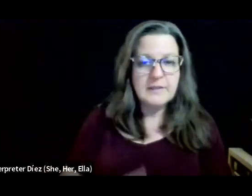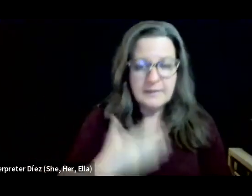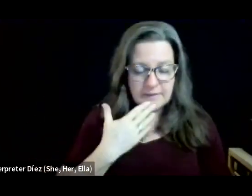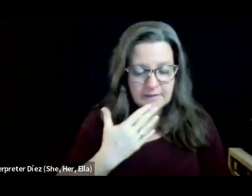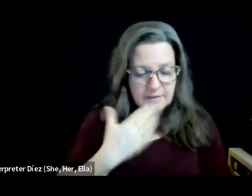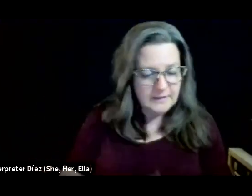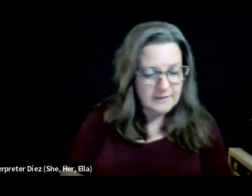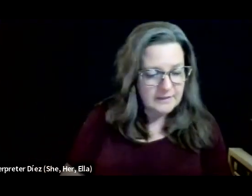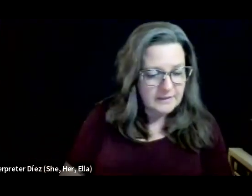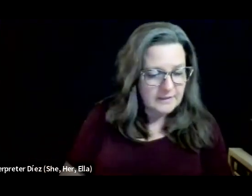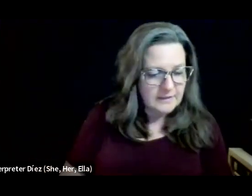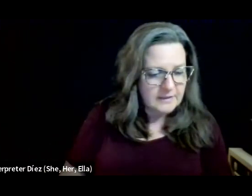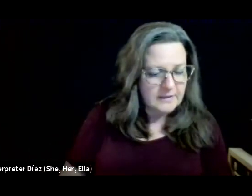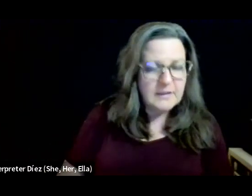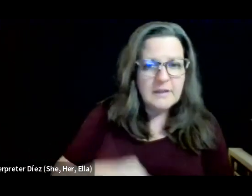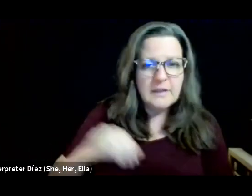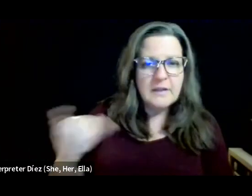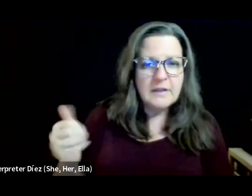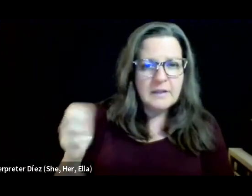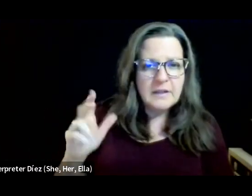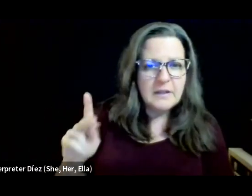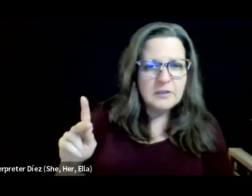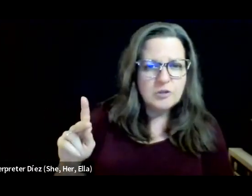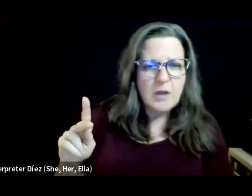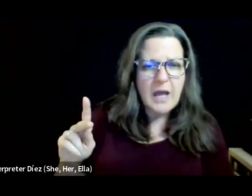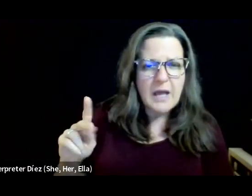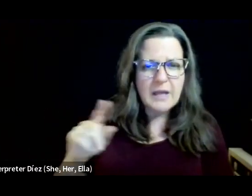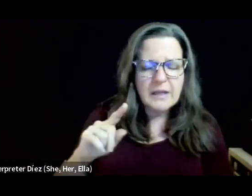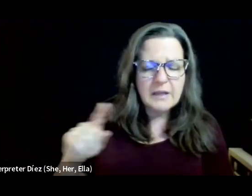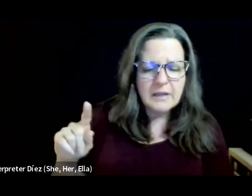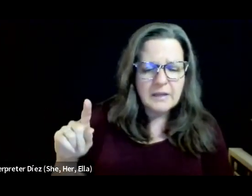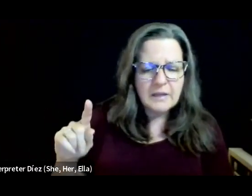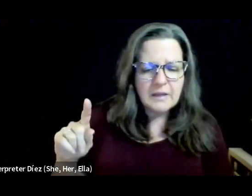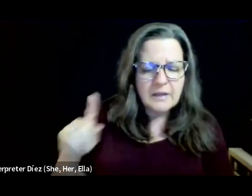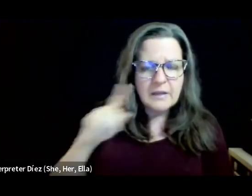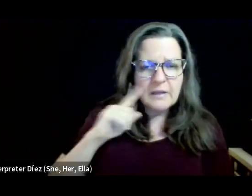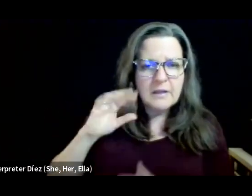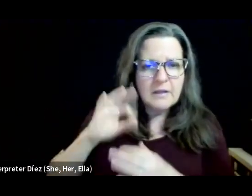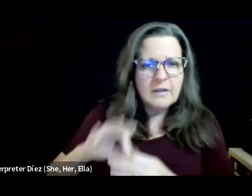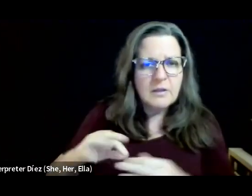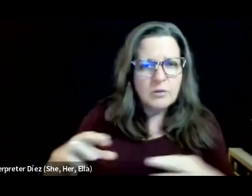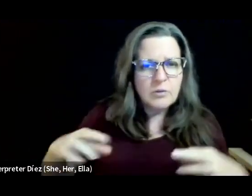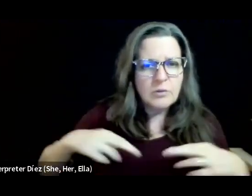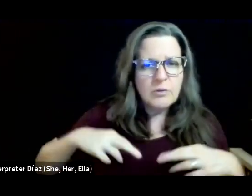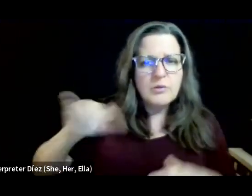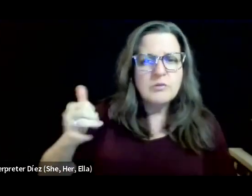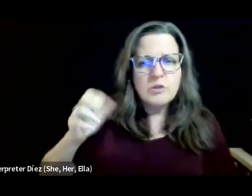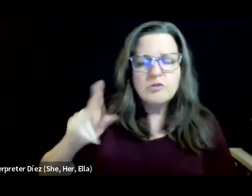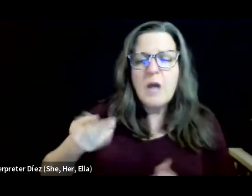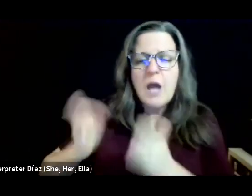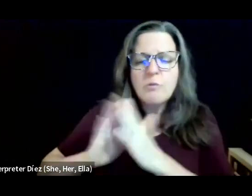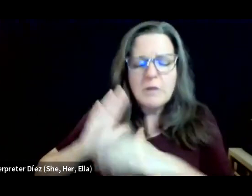Jack Seefus wisdom on you for your retirement. And Jack was asked about retirement, how he liked it.